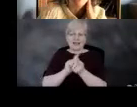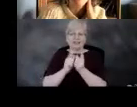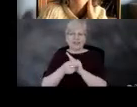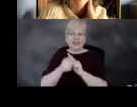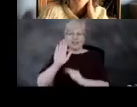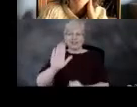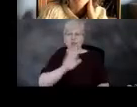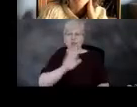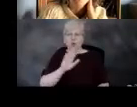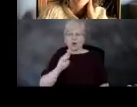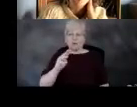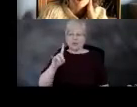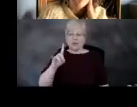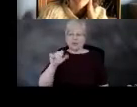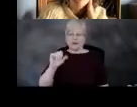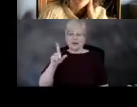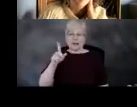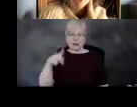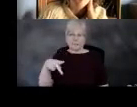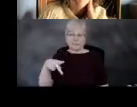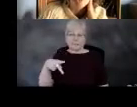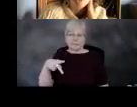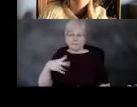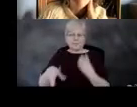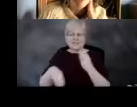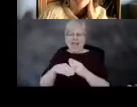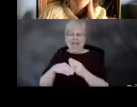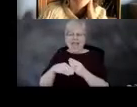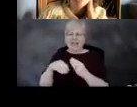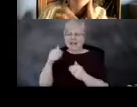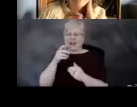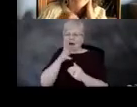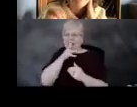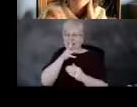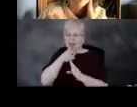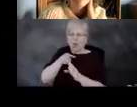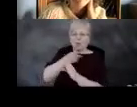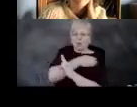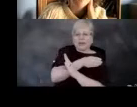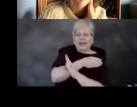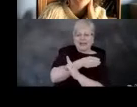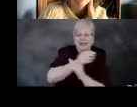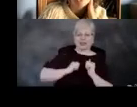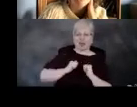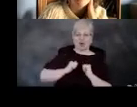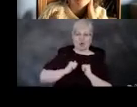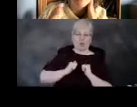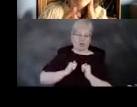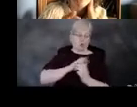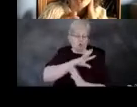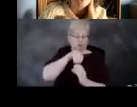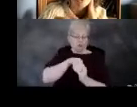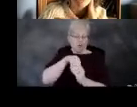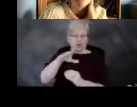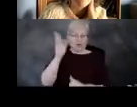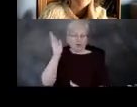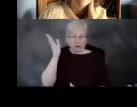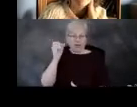den, you can add 17:31:33 an audio preshow, whether it is written into your presentation or 17:31:41 whether it is recorded and placed